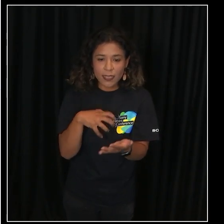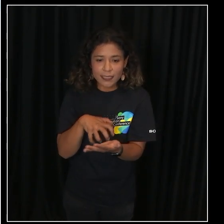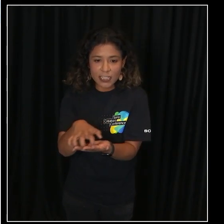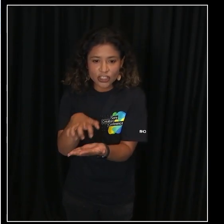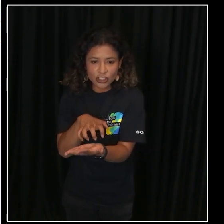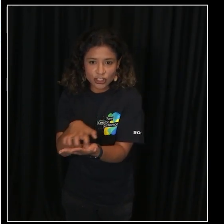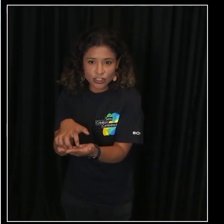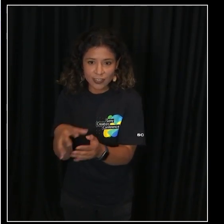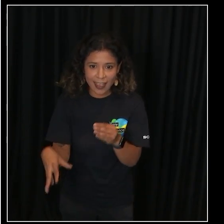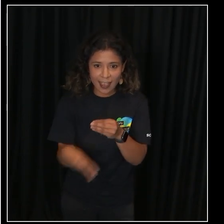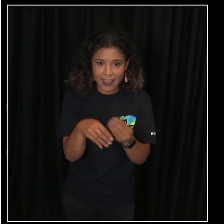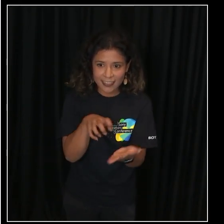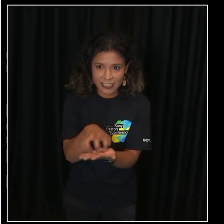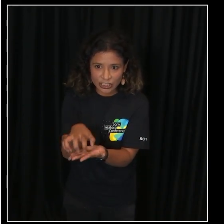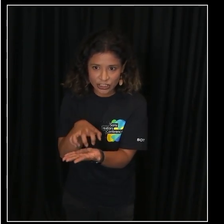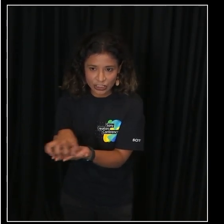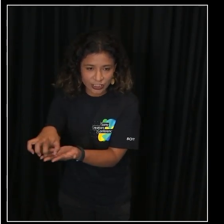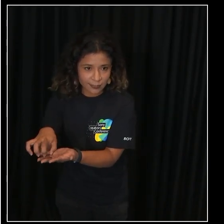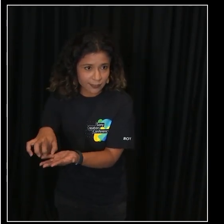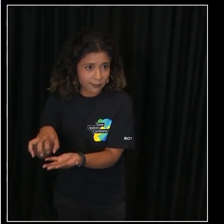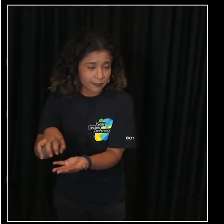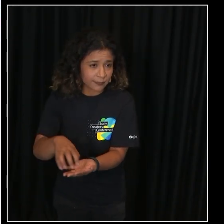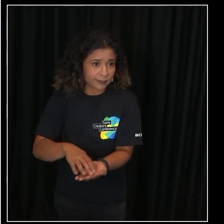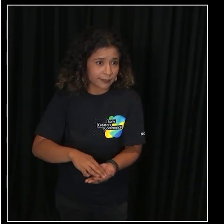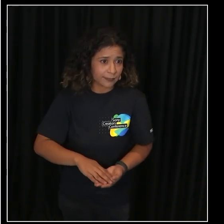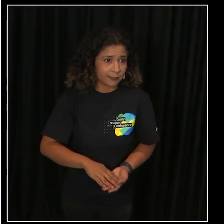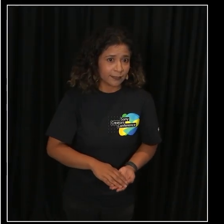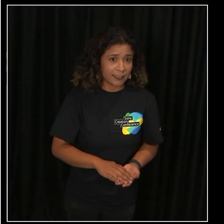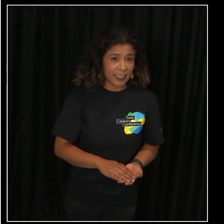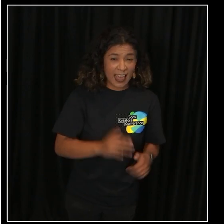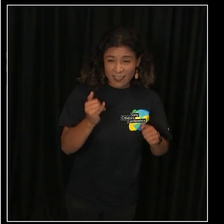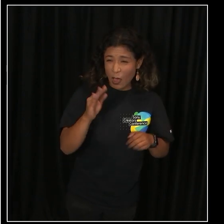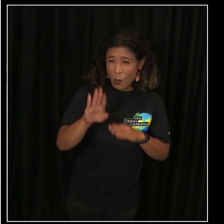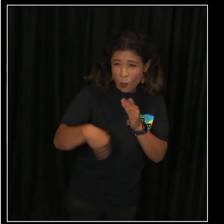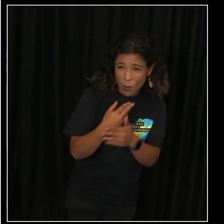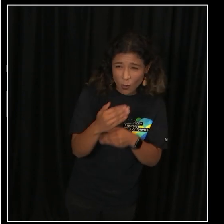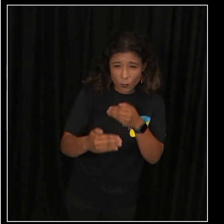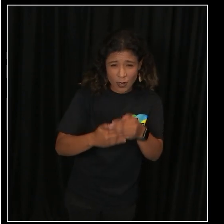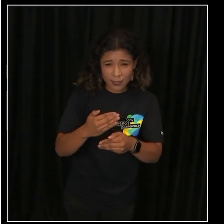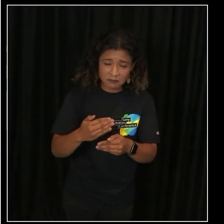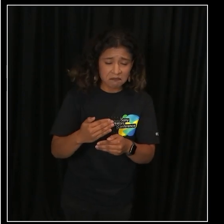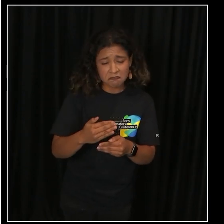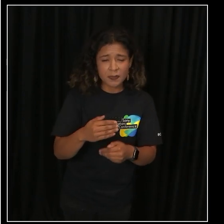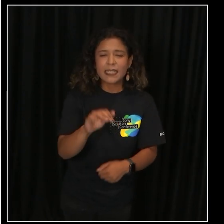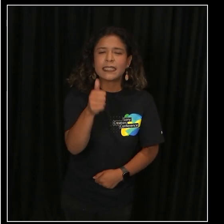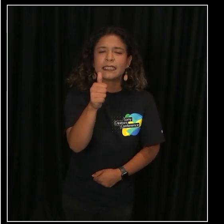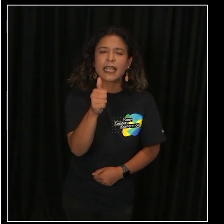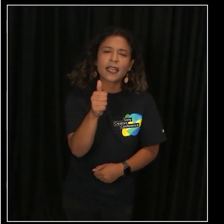So this whole process, you know, it's a work in progress, but this whole process I think takes about 10 to 15 minutes on an A100.